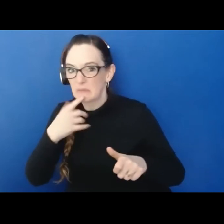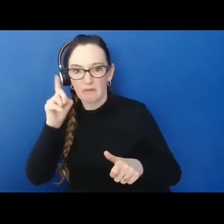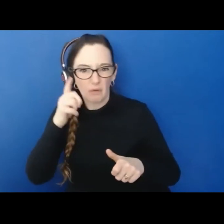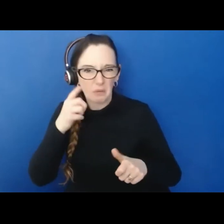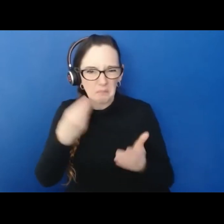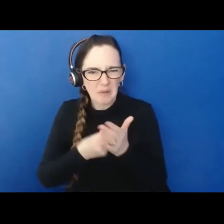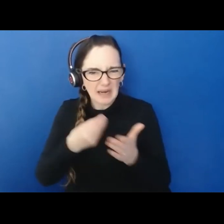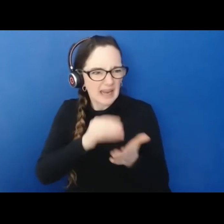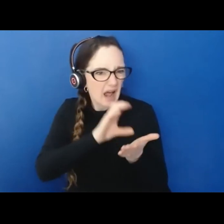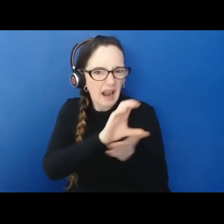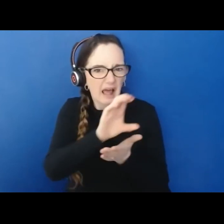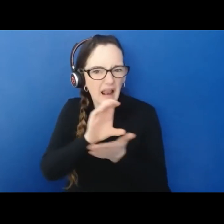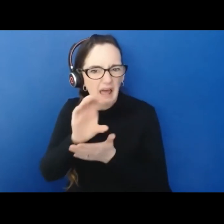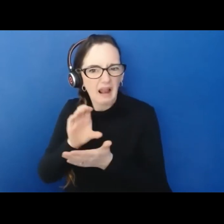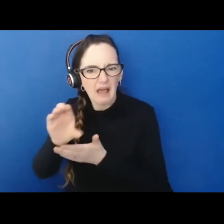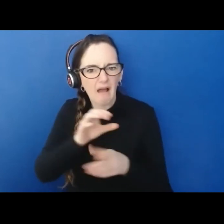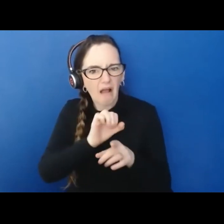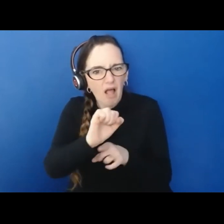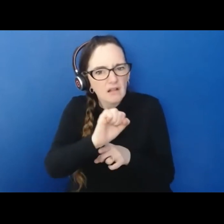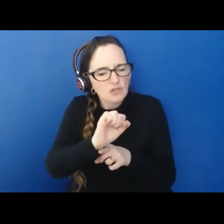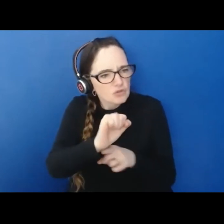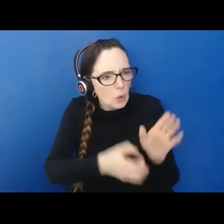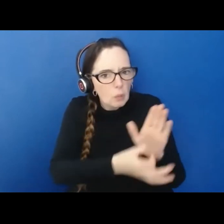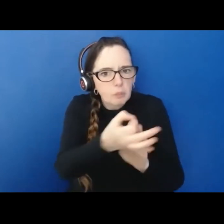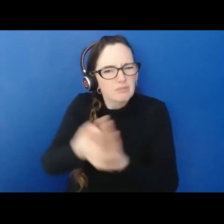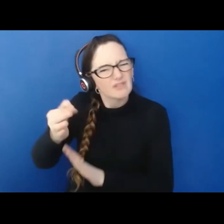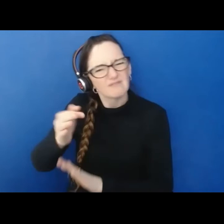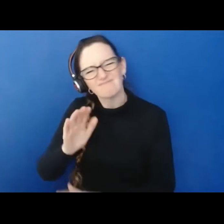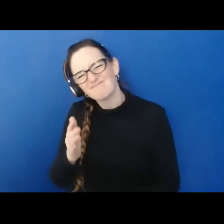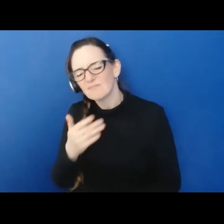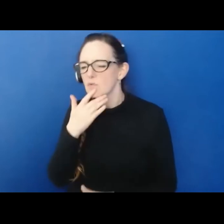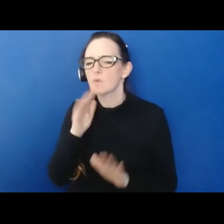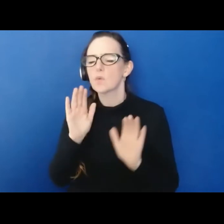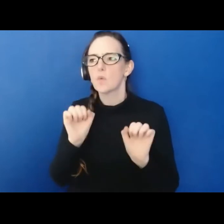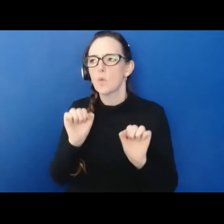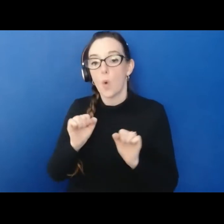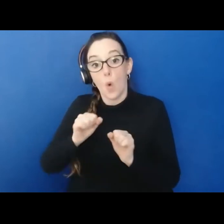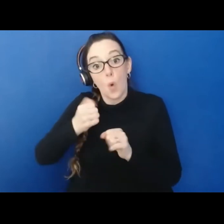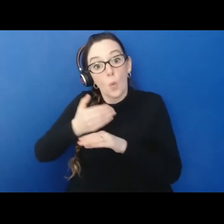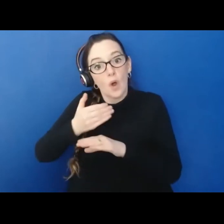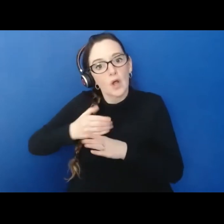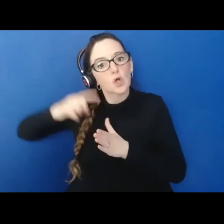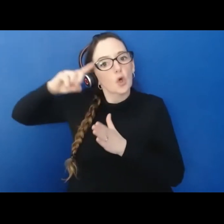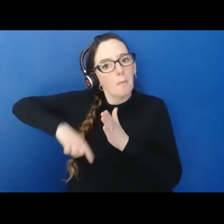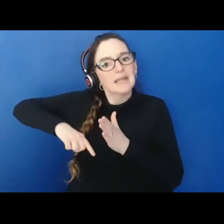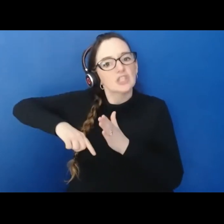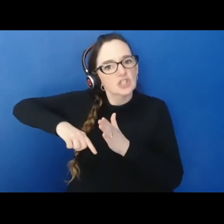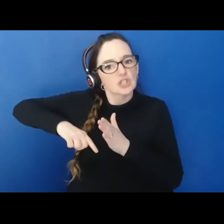But then we decided okay, let's work on commissioning, on commissioning that that's what TBA21